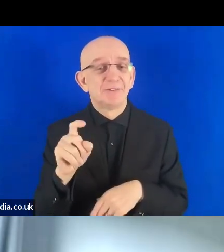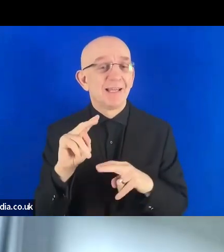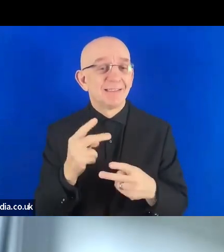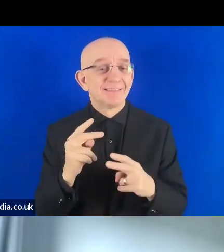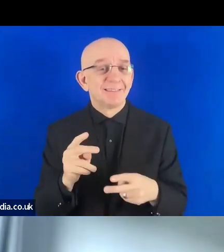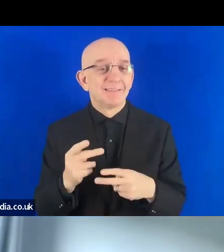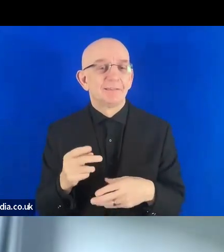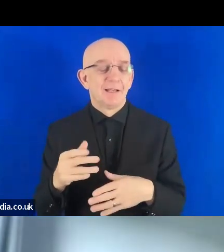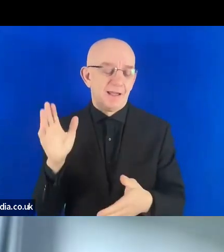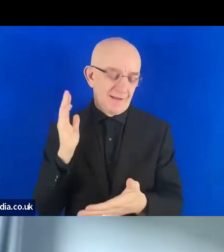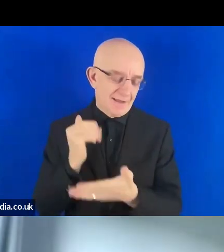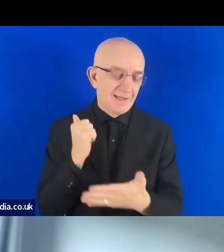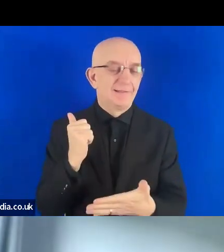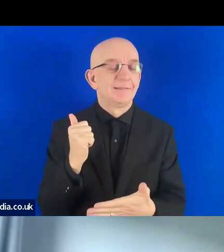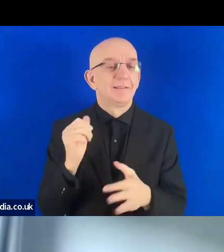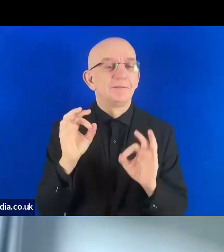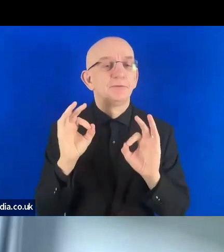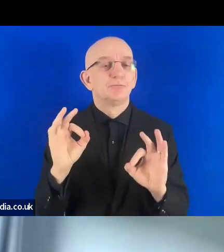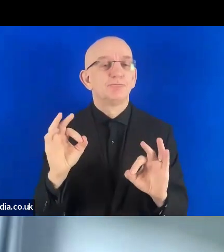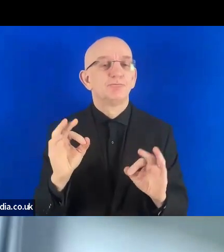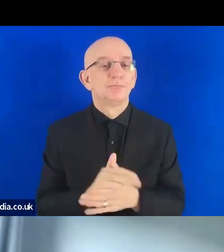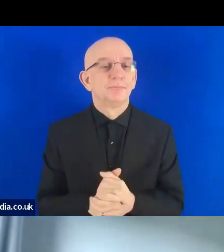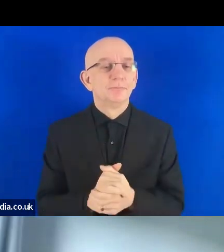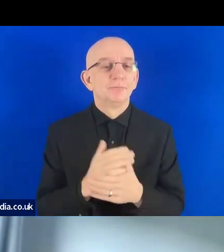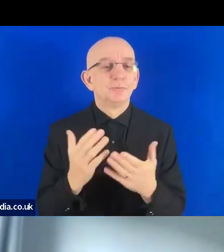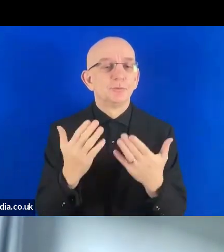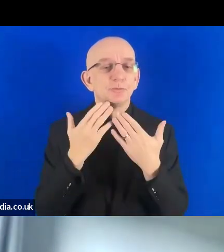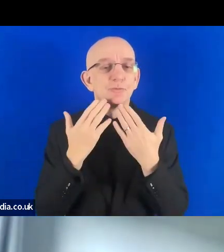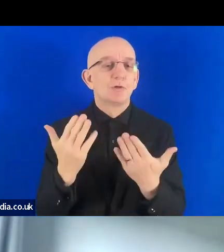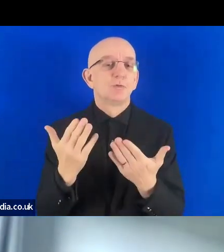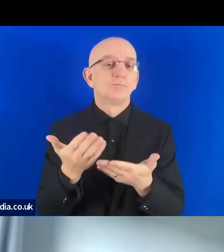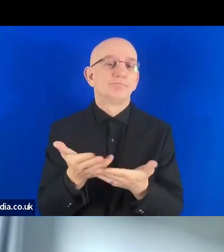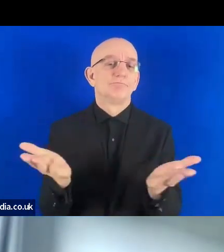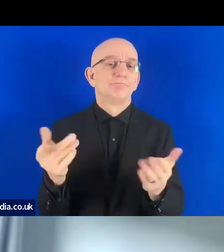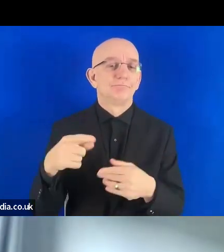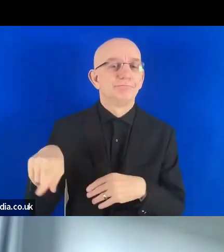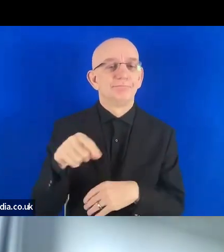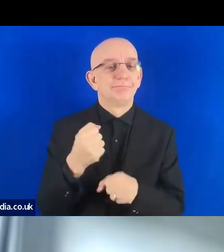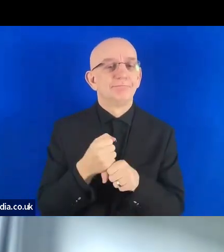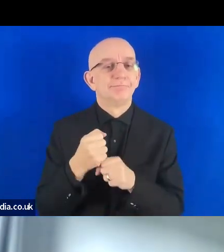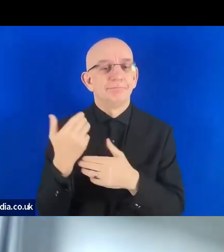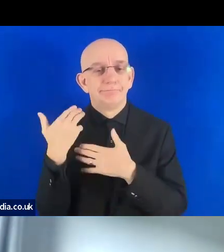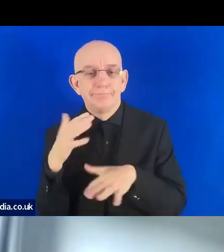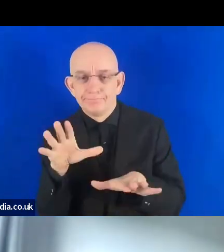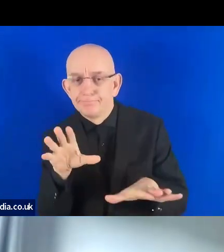Michelle, everyone, doing really amazing work. Well, we are just like, smiling and reading slides.